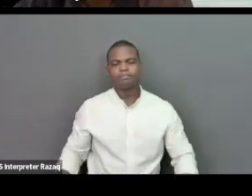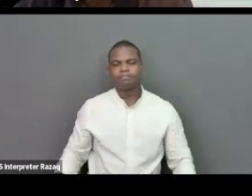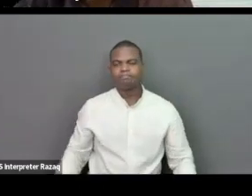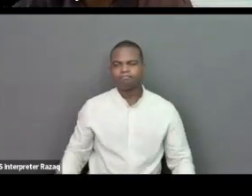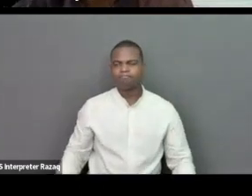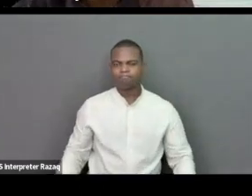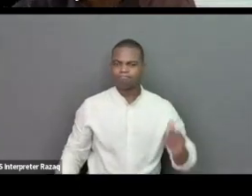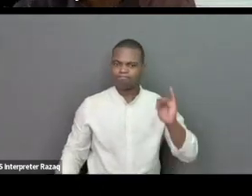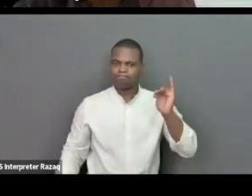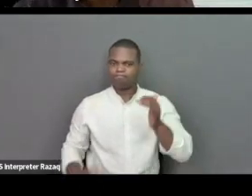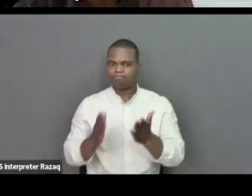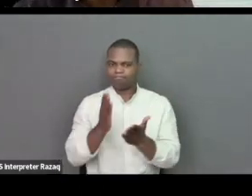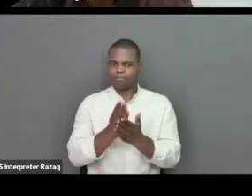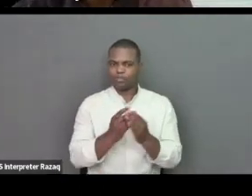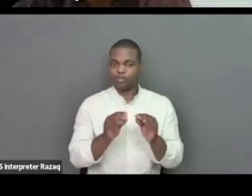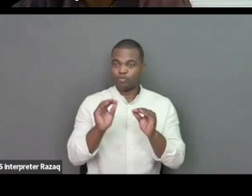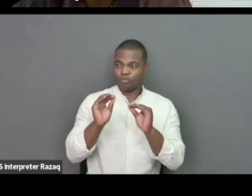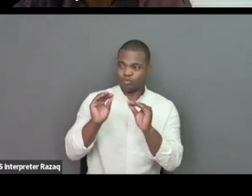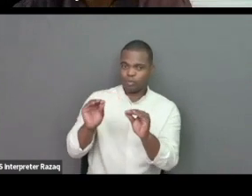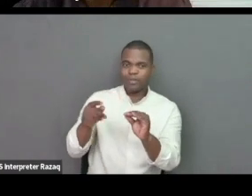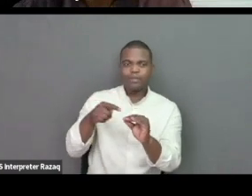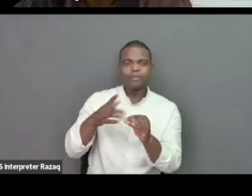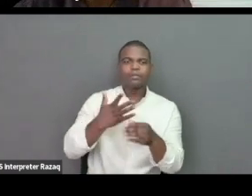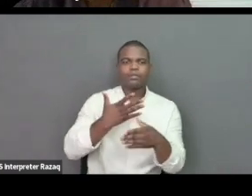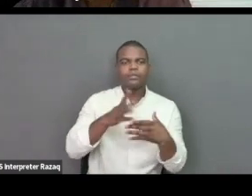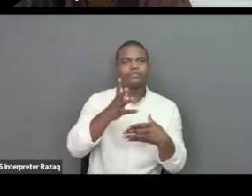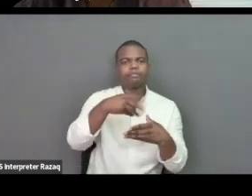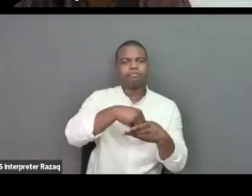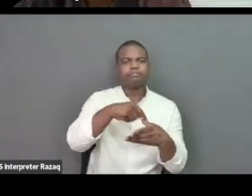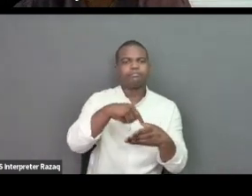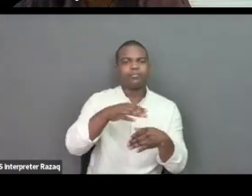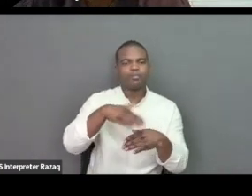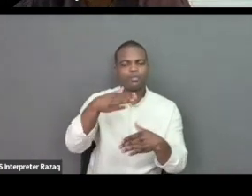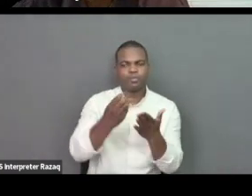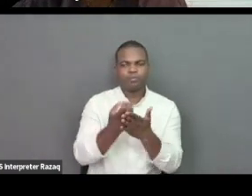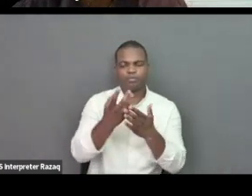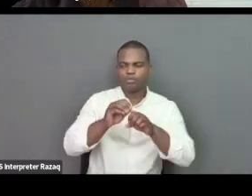so when this training appears in the offerings of vocational